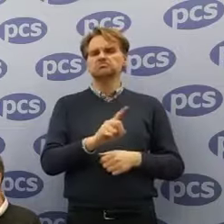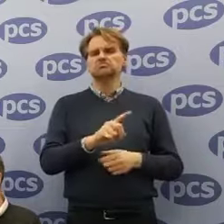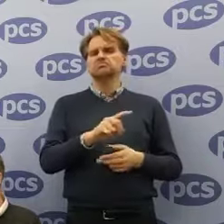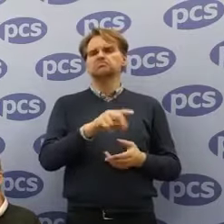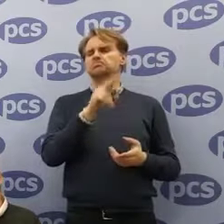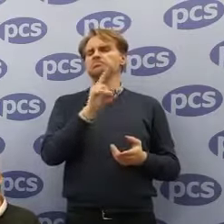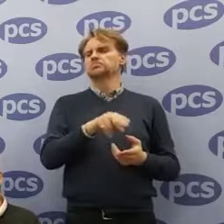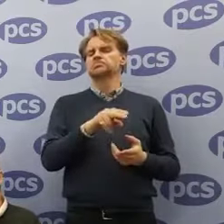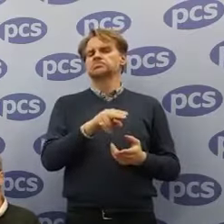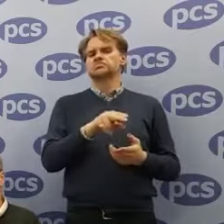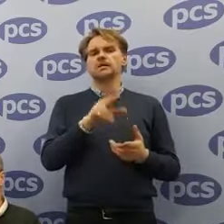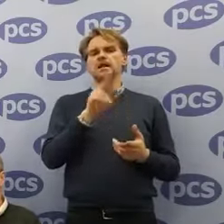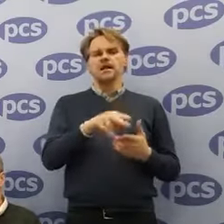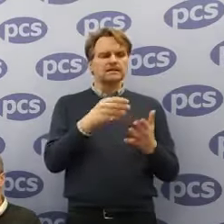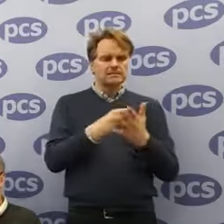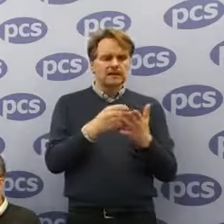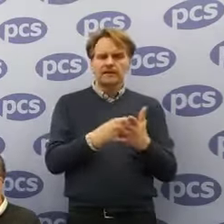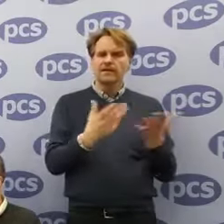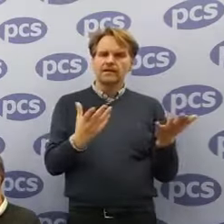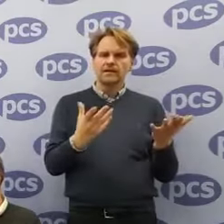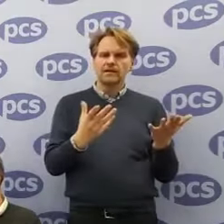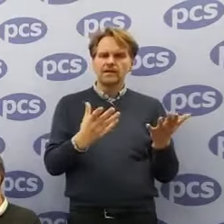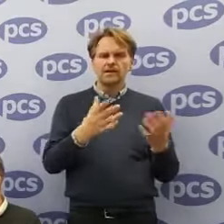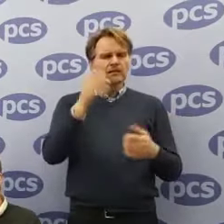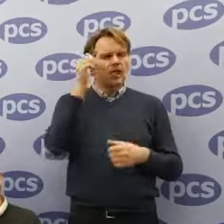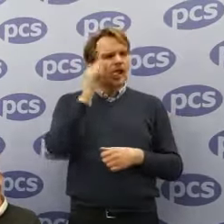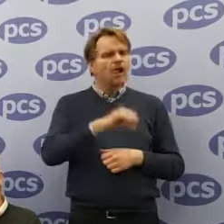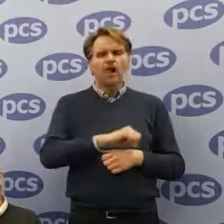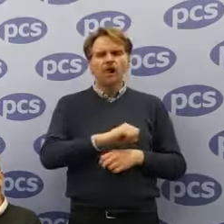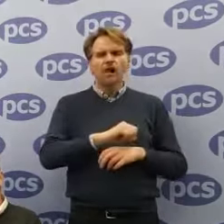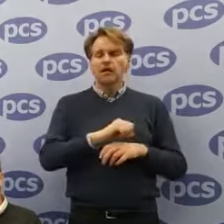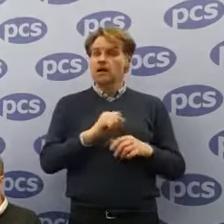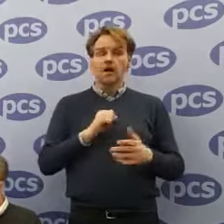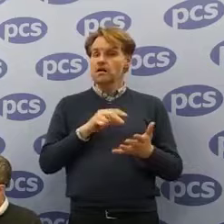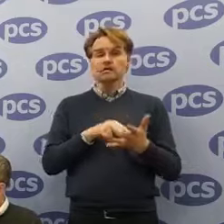you from the Treasury. Now that is a betrayal I cannot stand. We challenged it